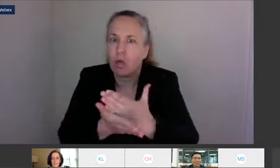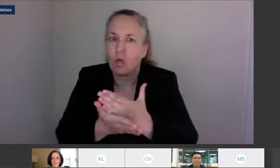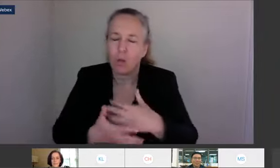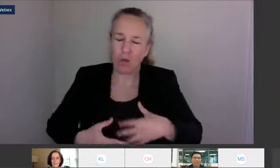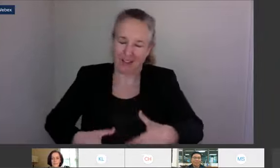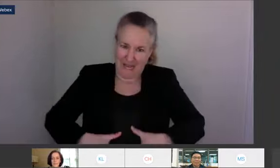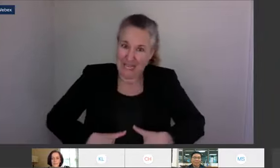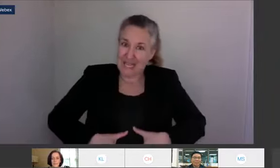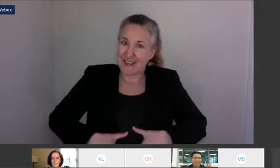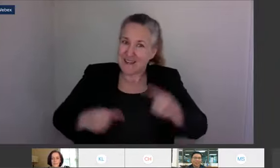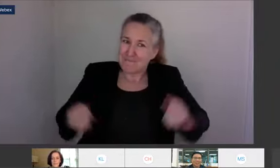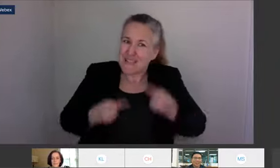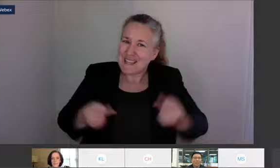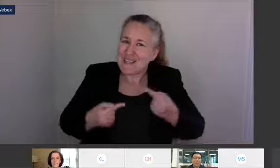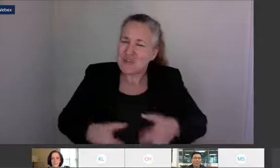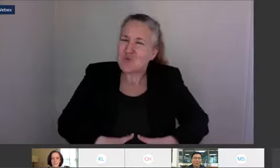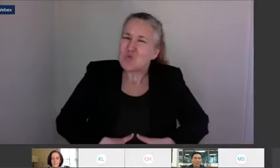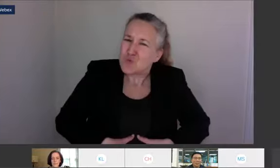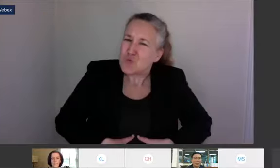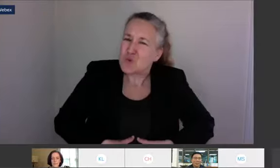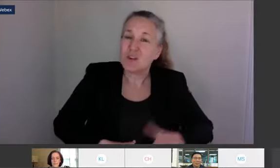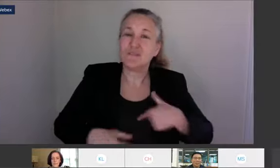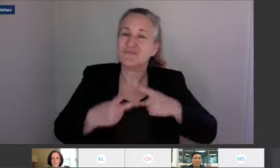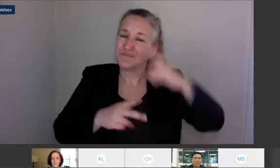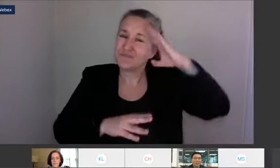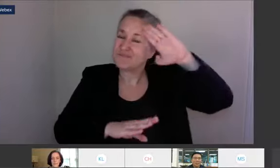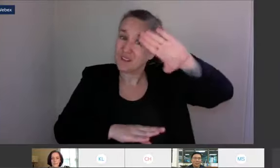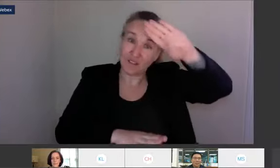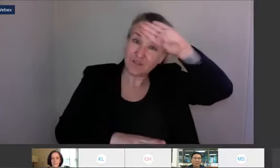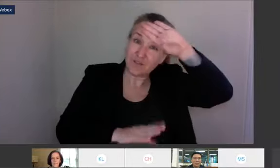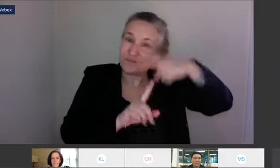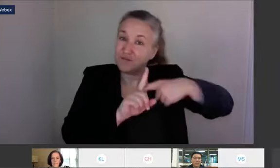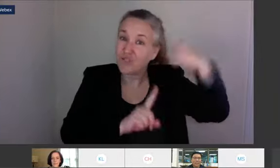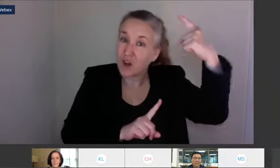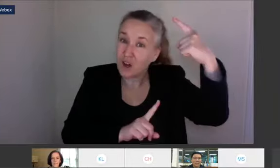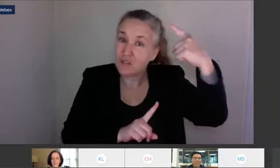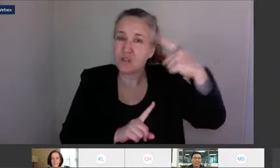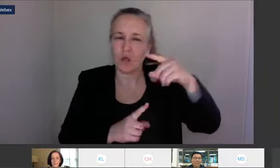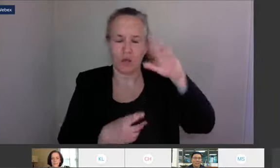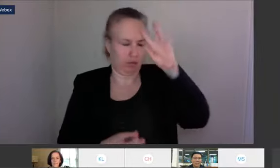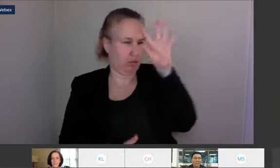localized in one area high fever confusion or changes in mental status